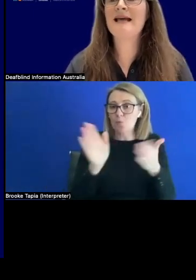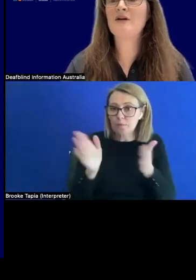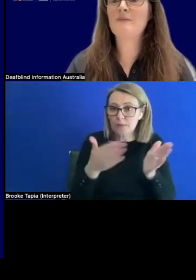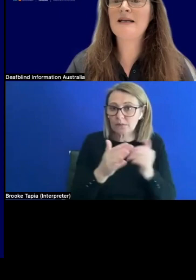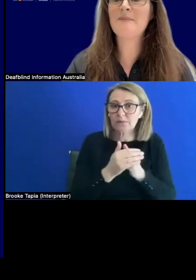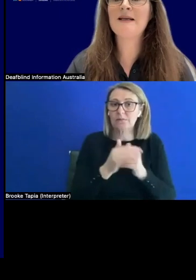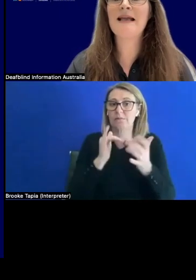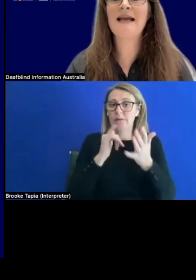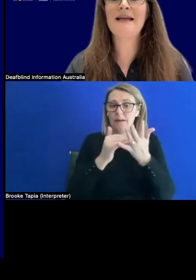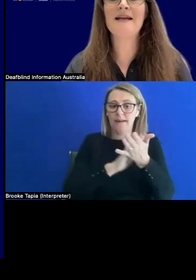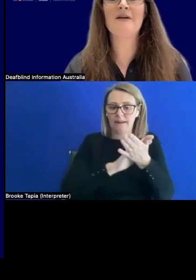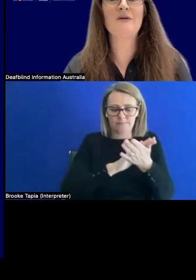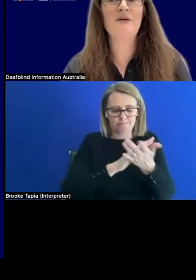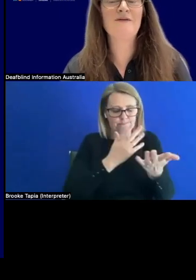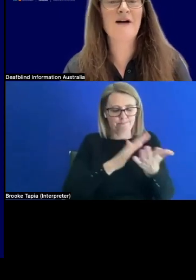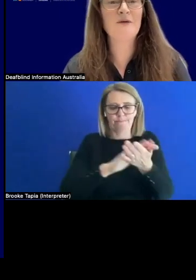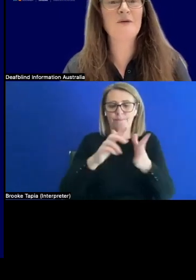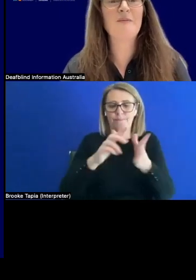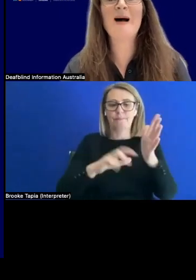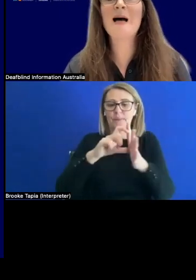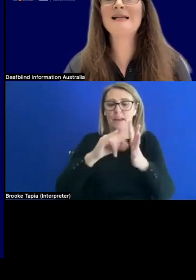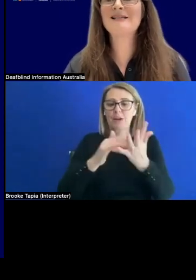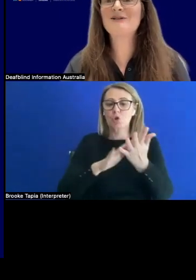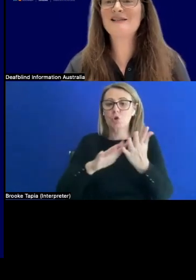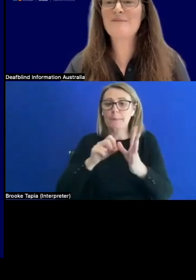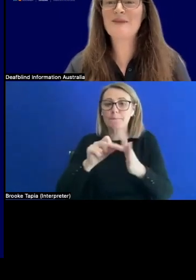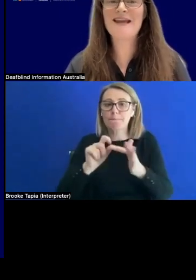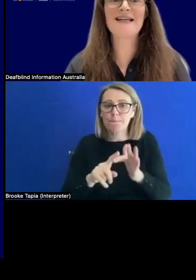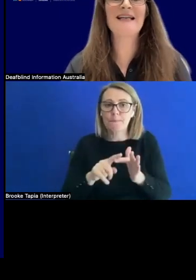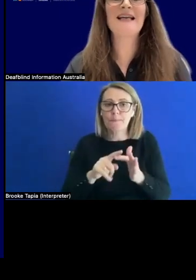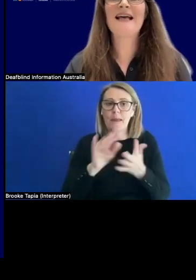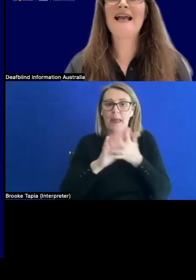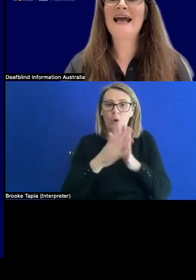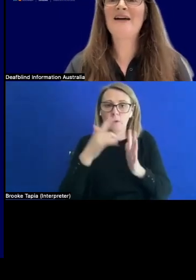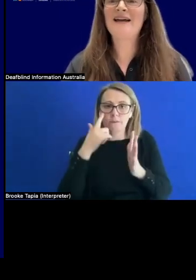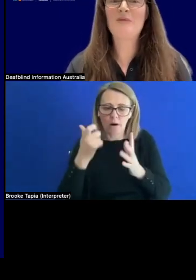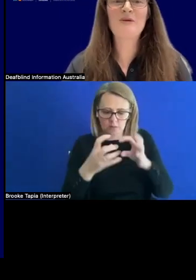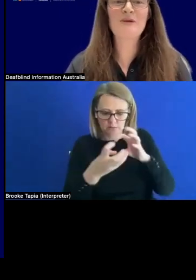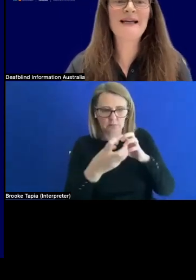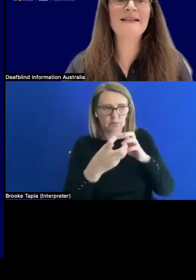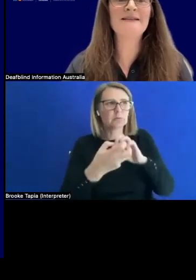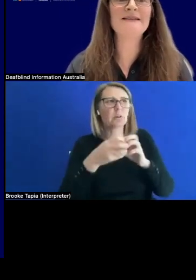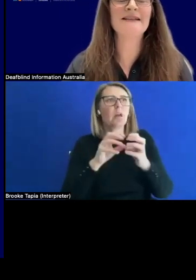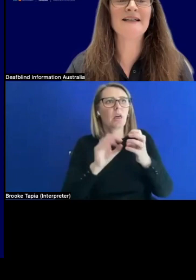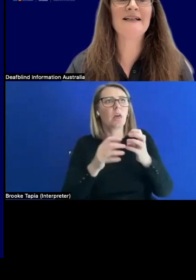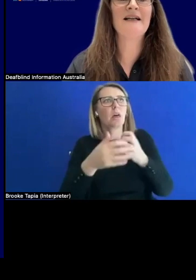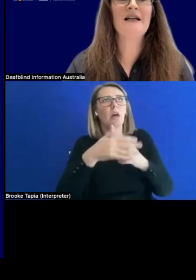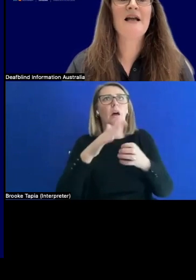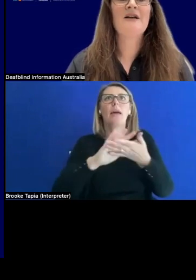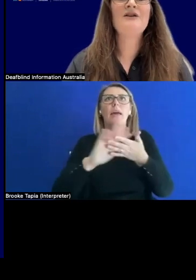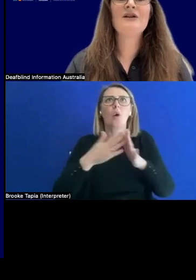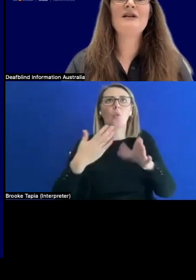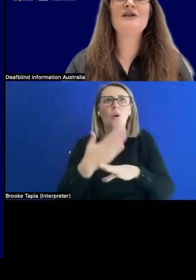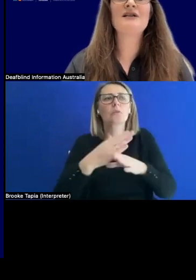how you manipulate or you find all the parts or something, and how they operate. You can use it